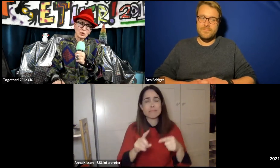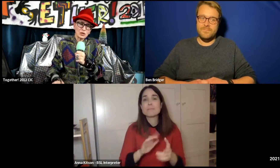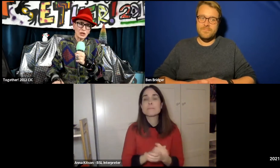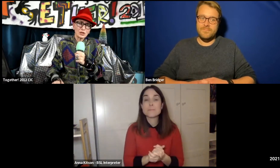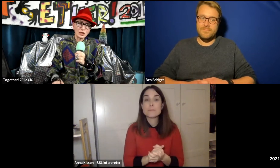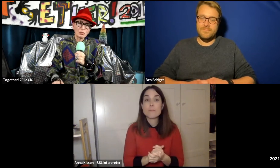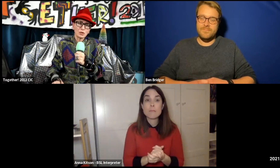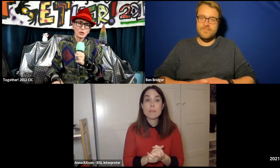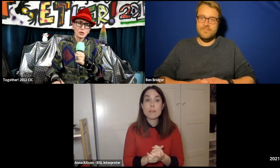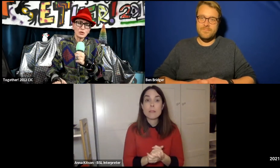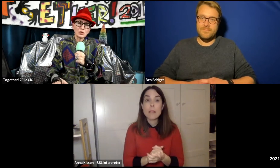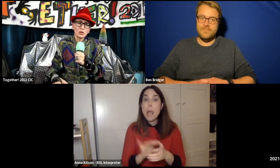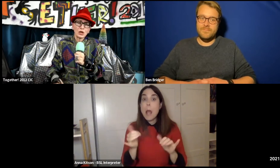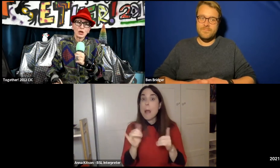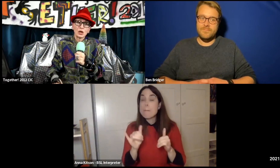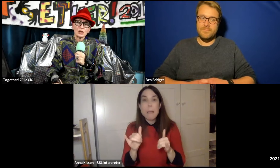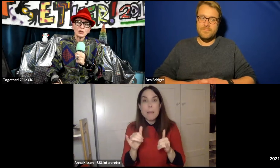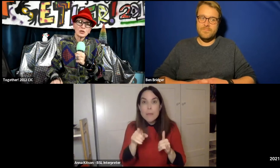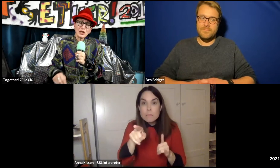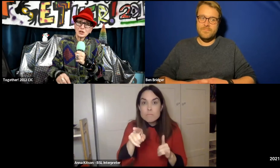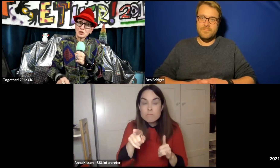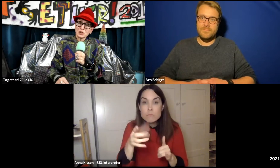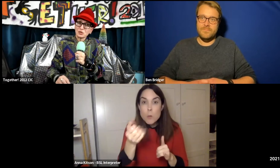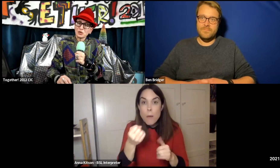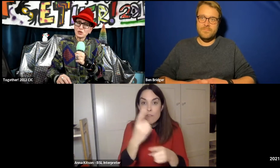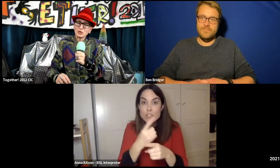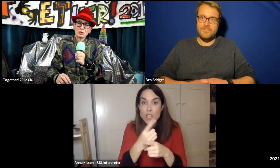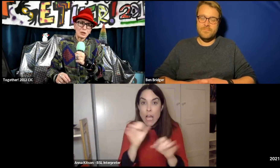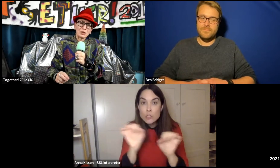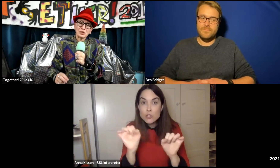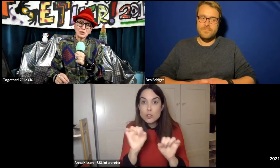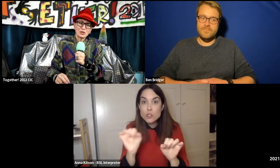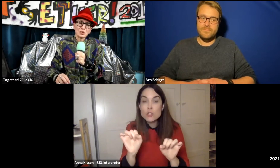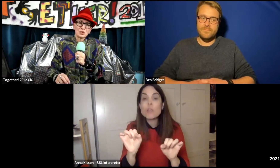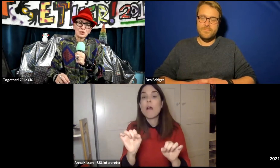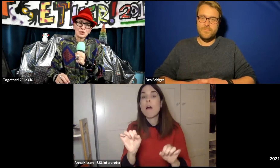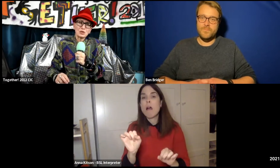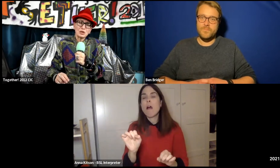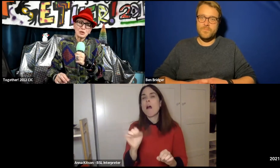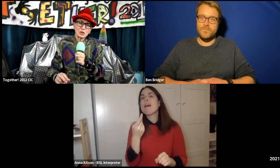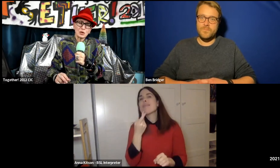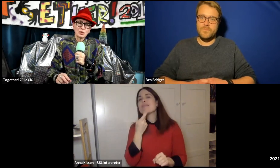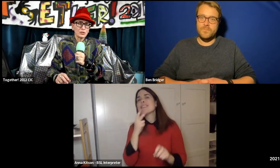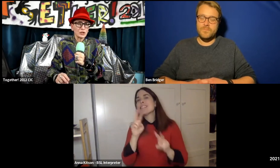chat up go to the second of the view buttons on the Zoom in the top left hand